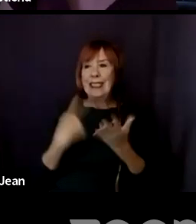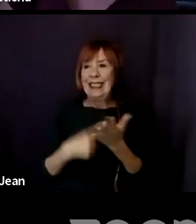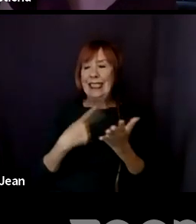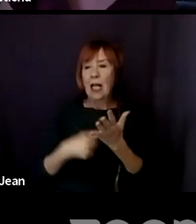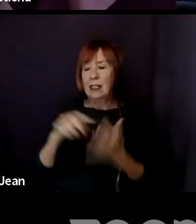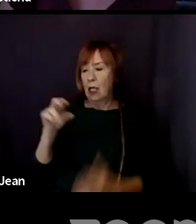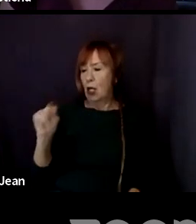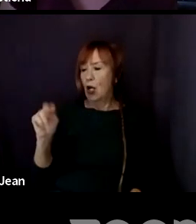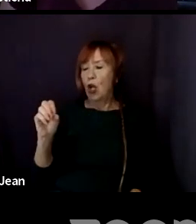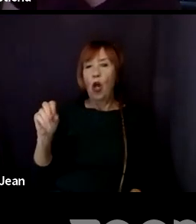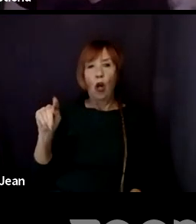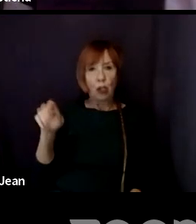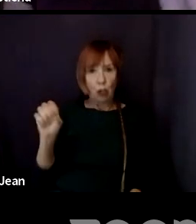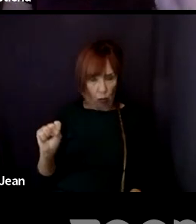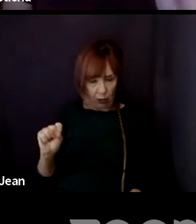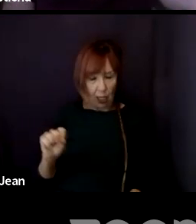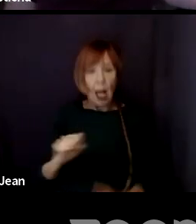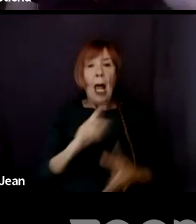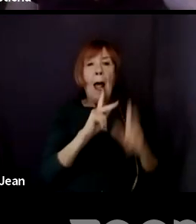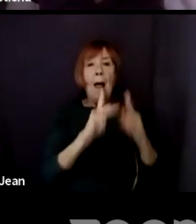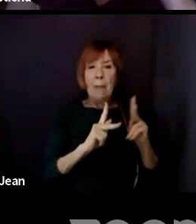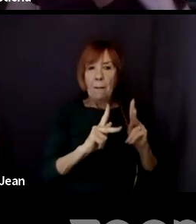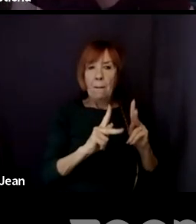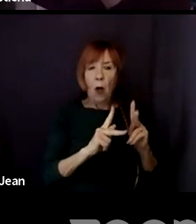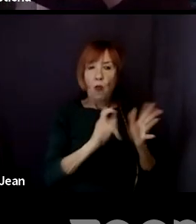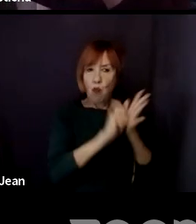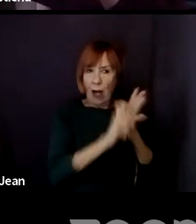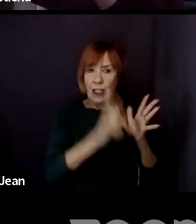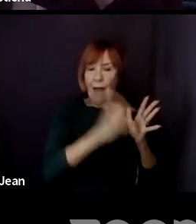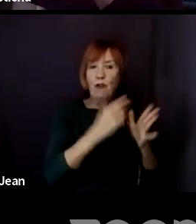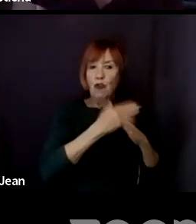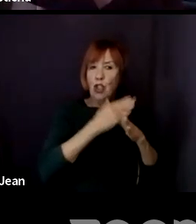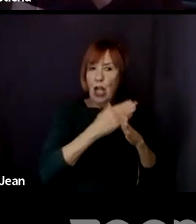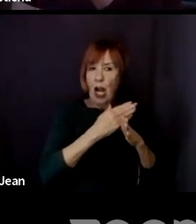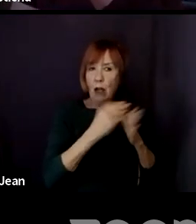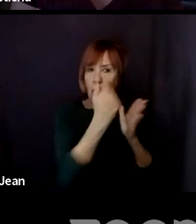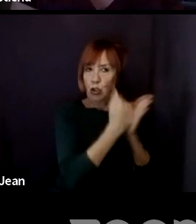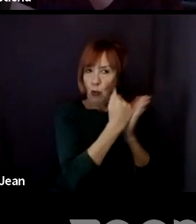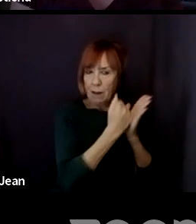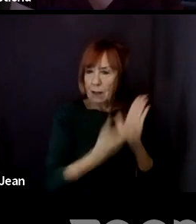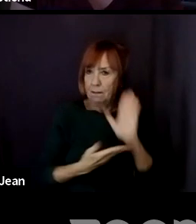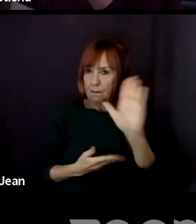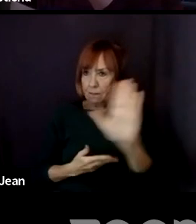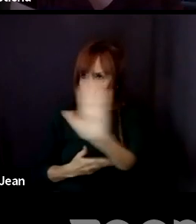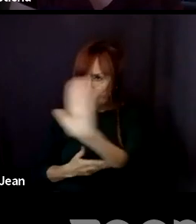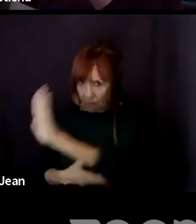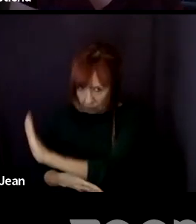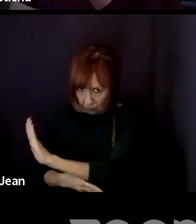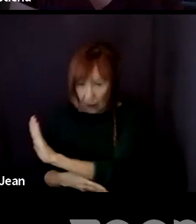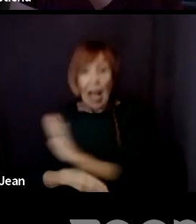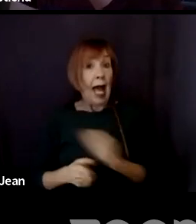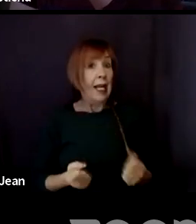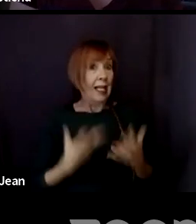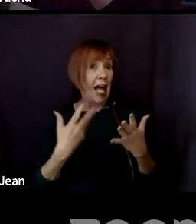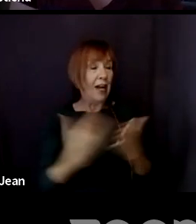people have to share their scripts and there's a lot of new writers, that when they have to send out their scripts,